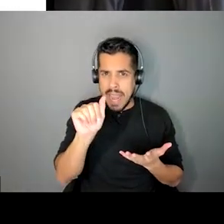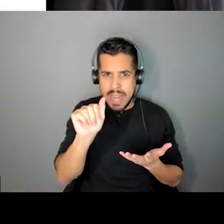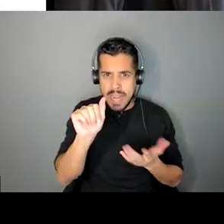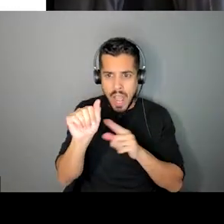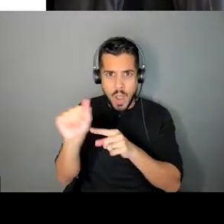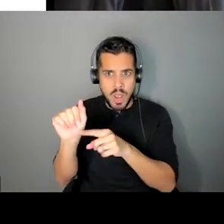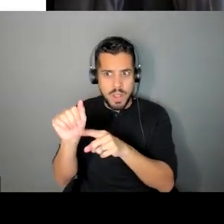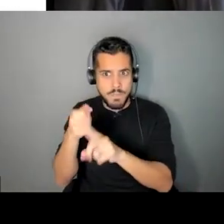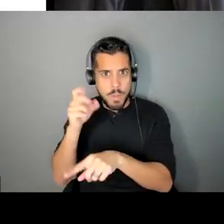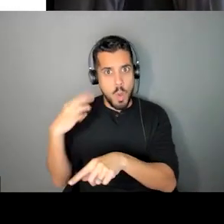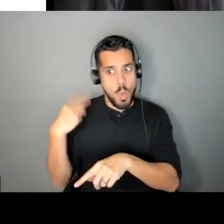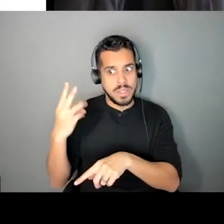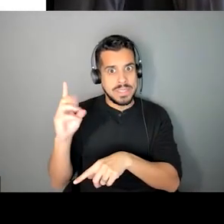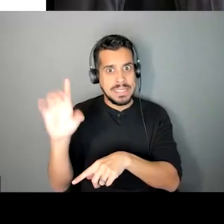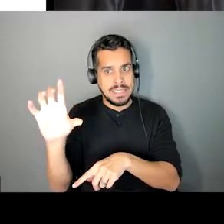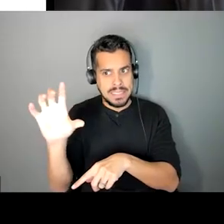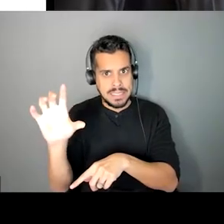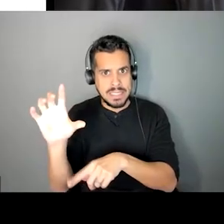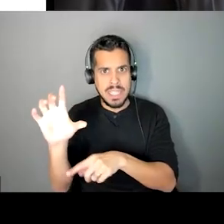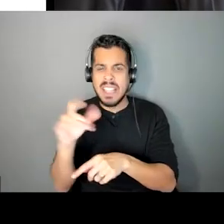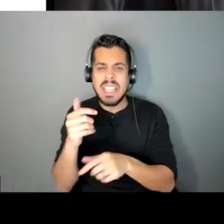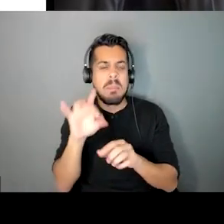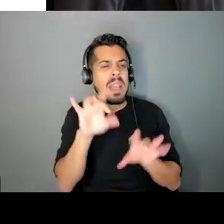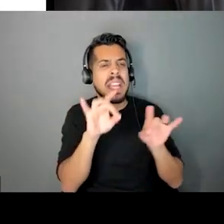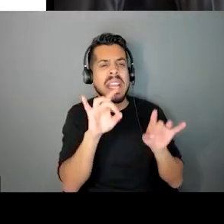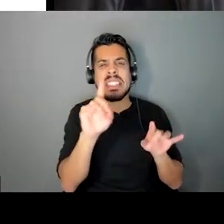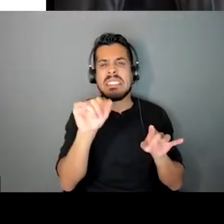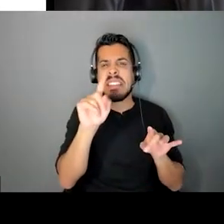they can always pick data to, um... support their argument.